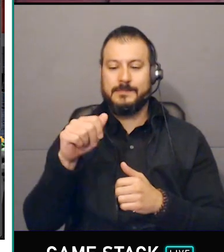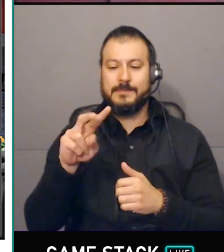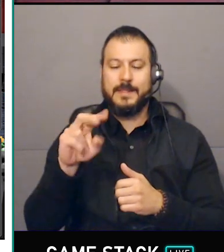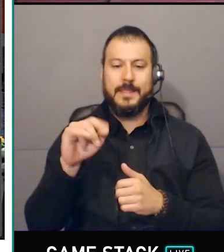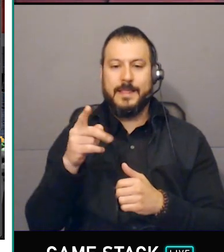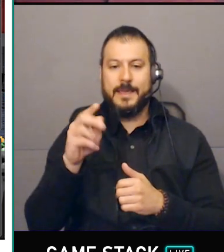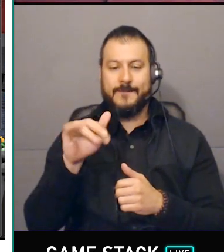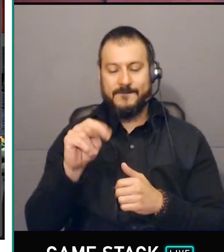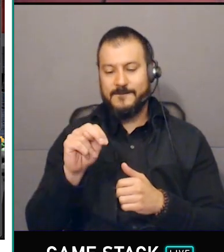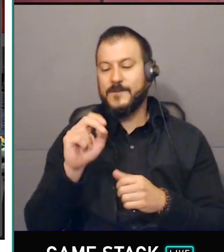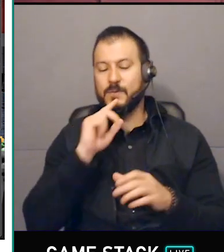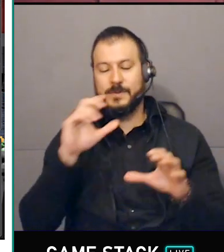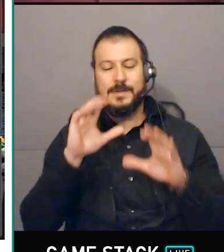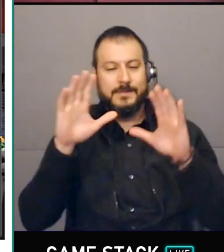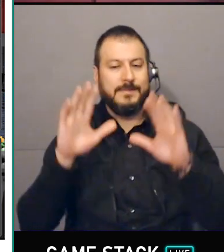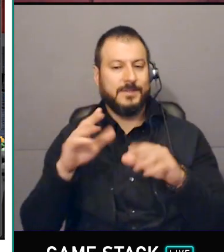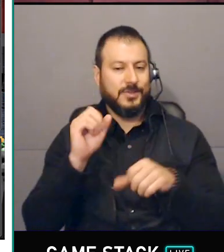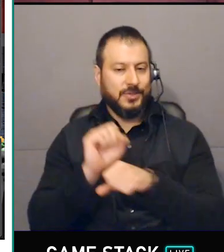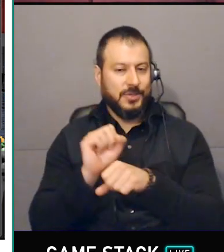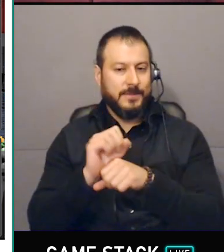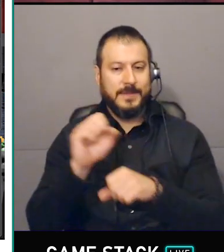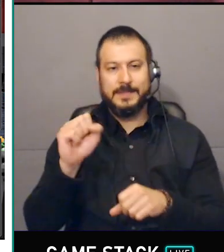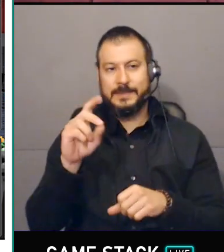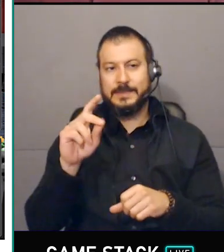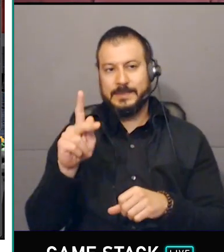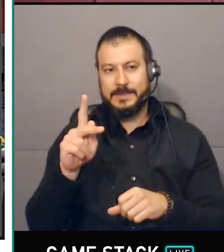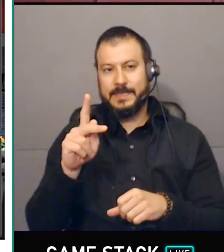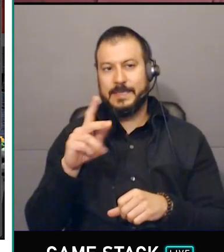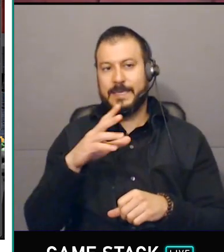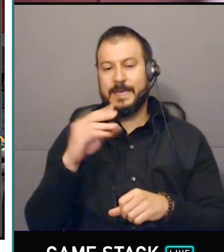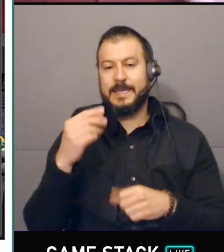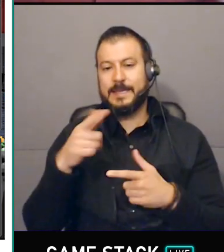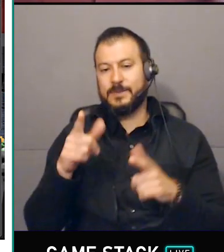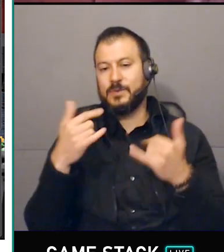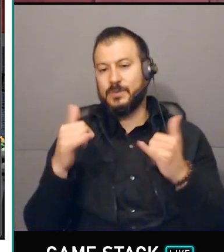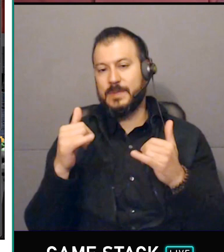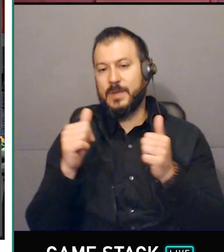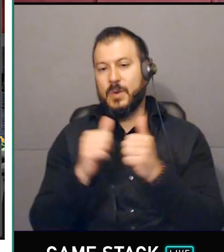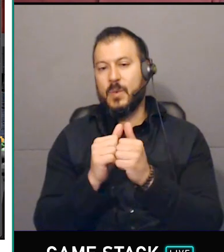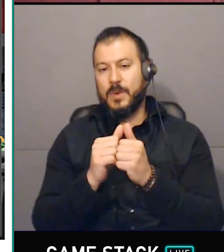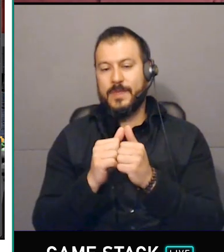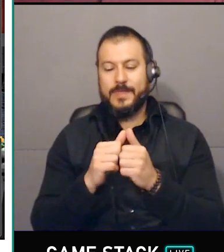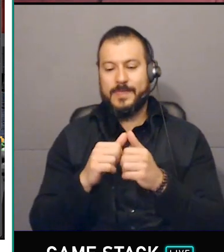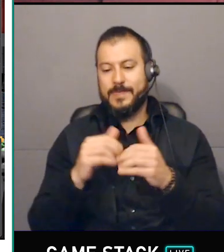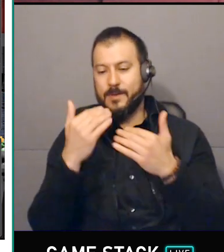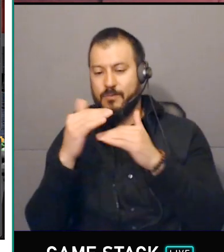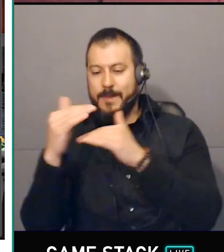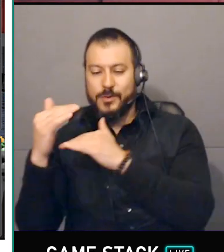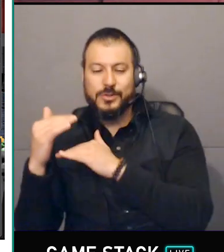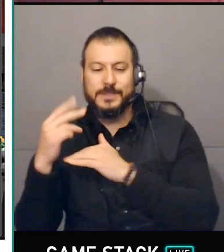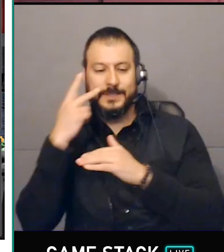both on the SDK and the sample app that allows you to play with the parameters and see how they affect the results.